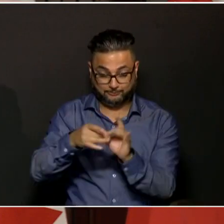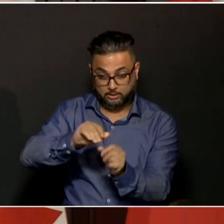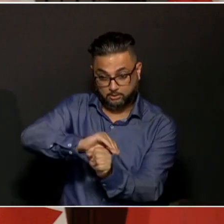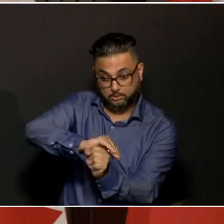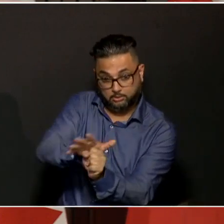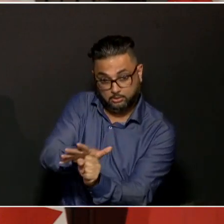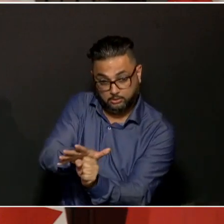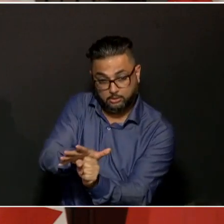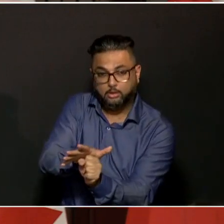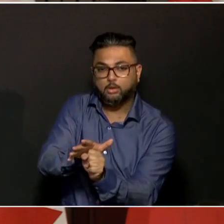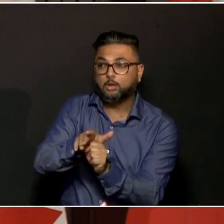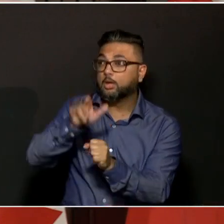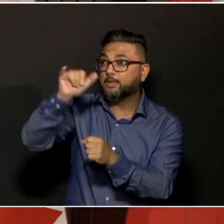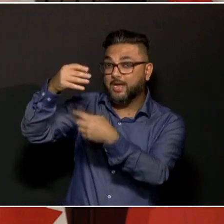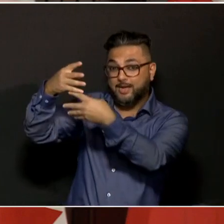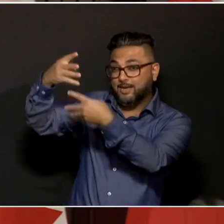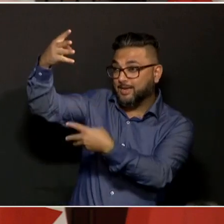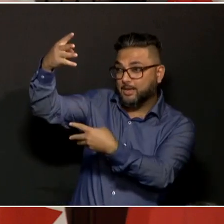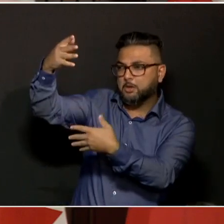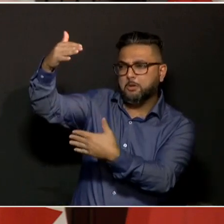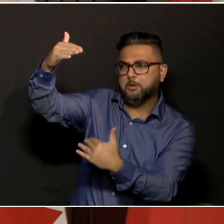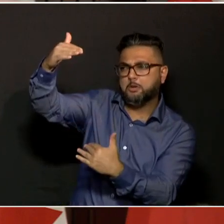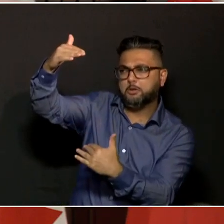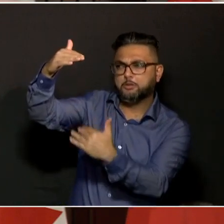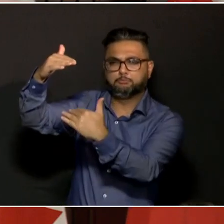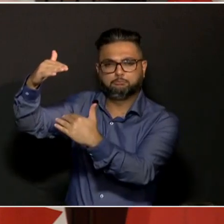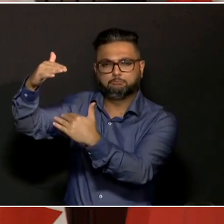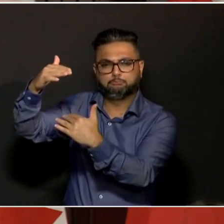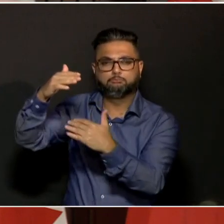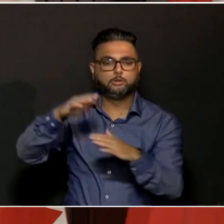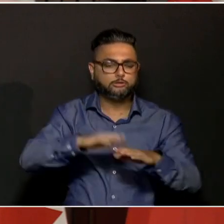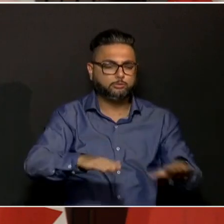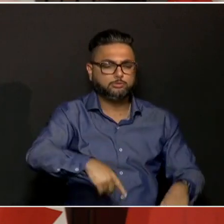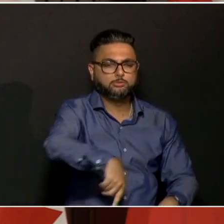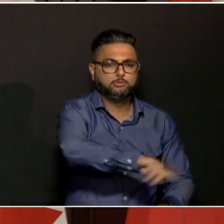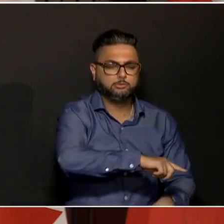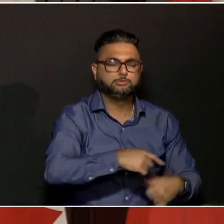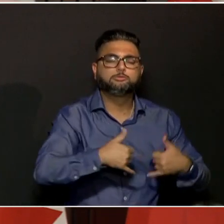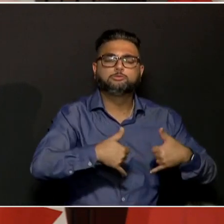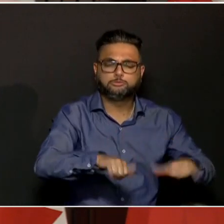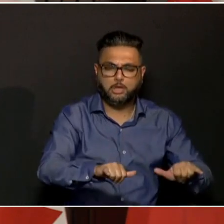to allow for children to stay in school if it appears it is